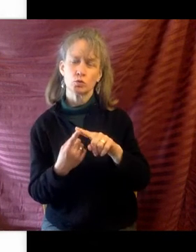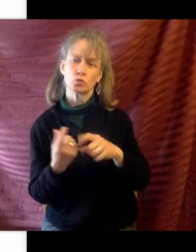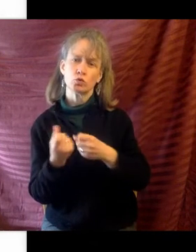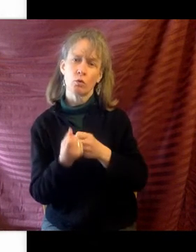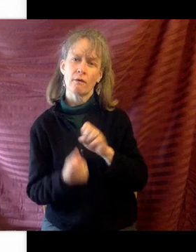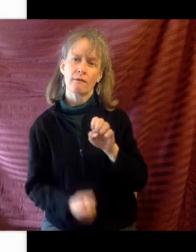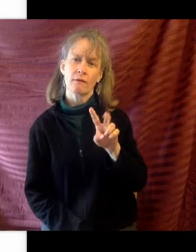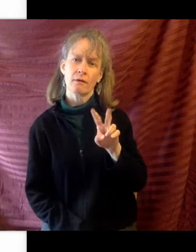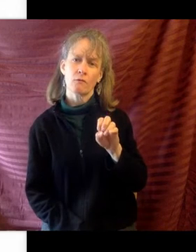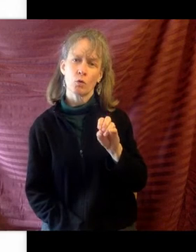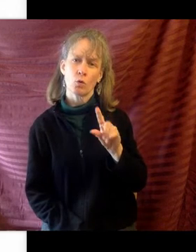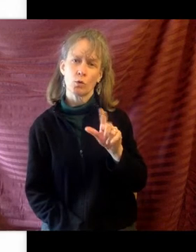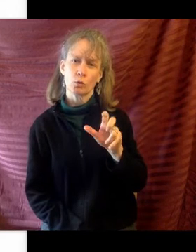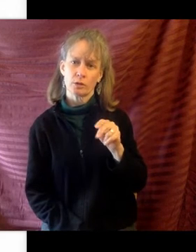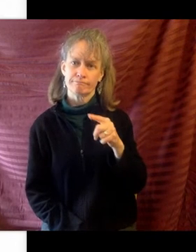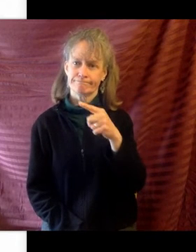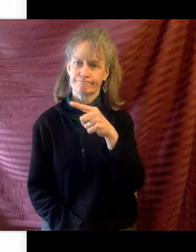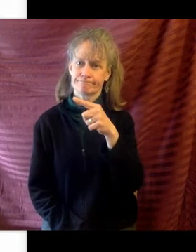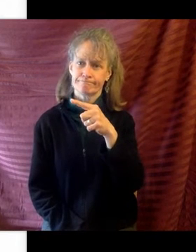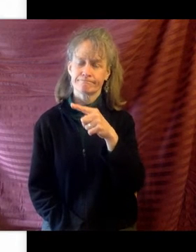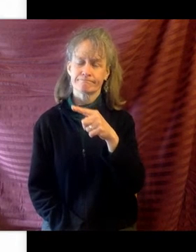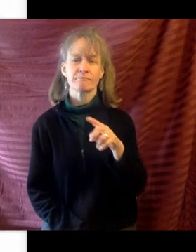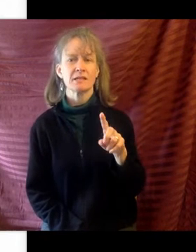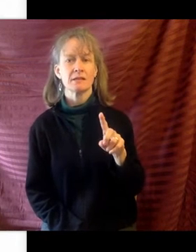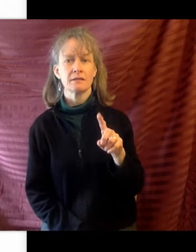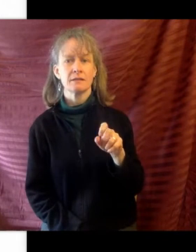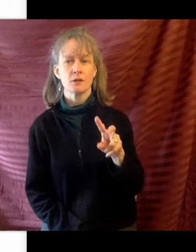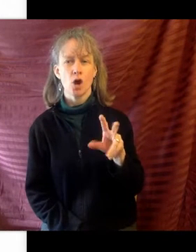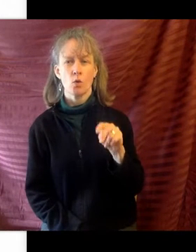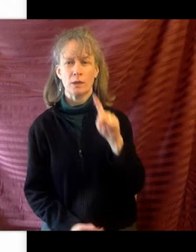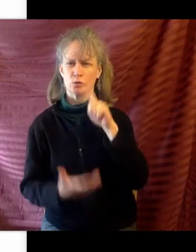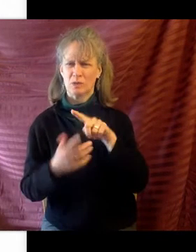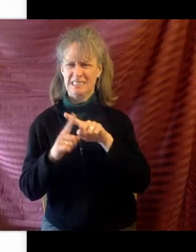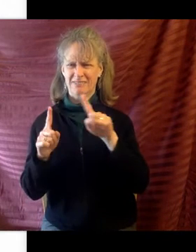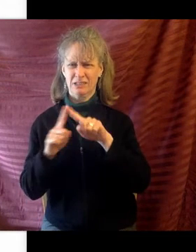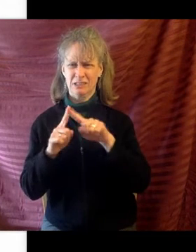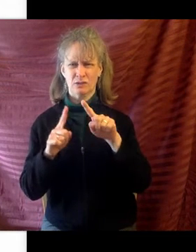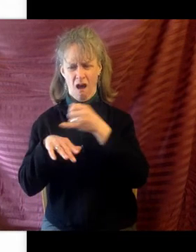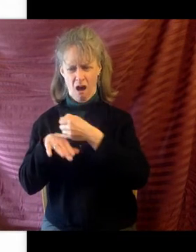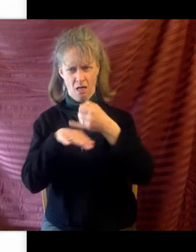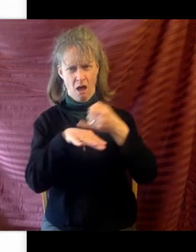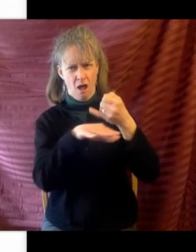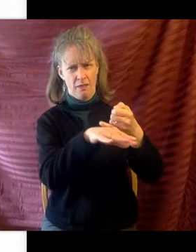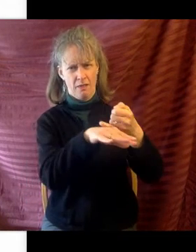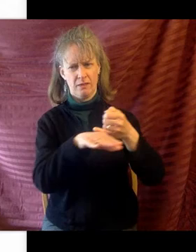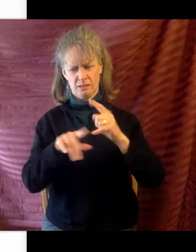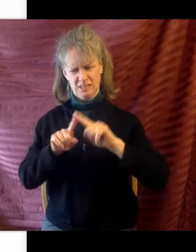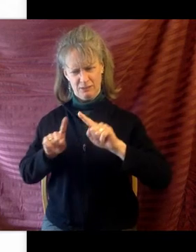Darwin observed differences among Island species. Darwin spent over 20 years researching